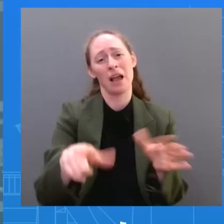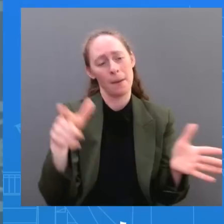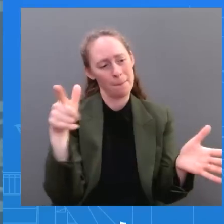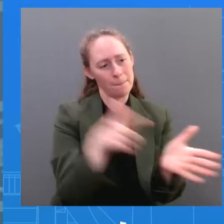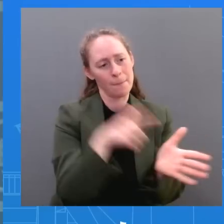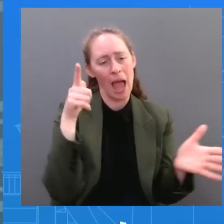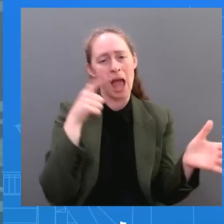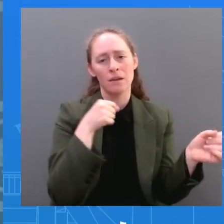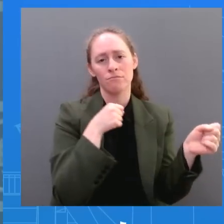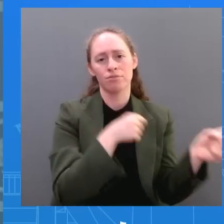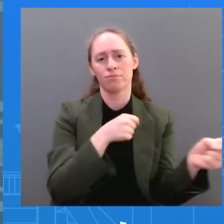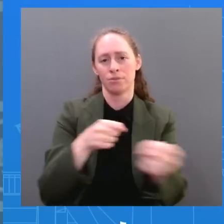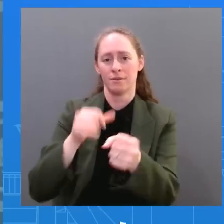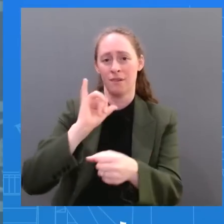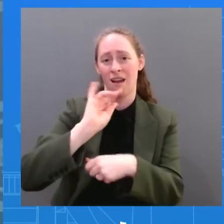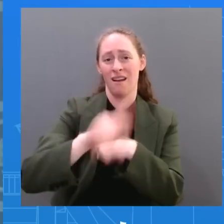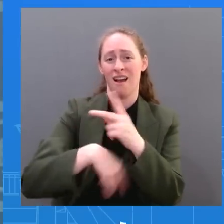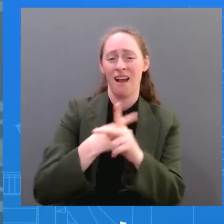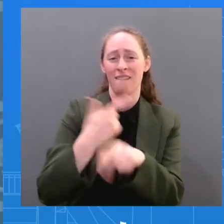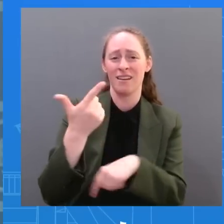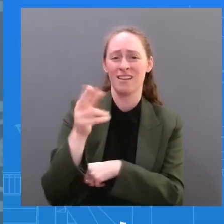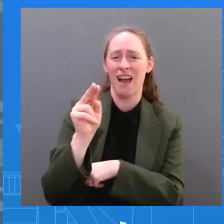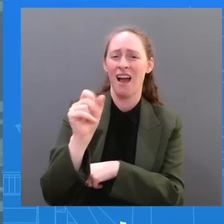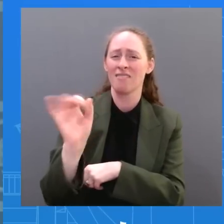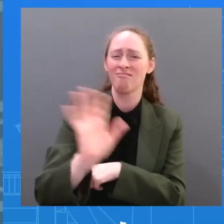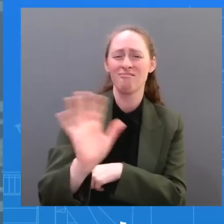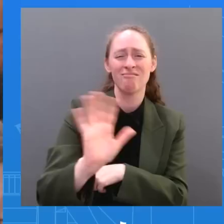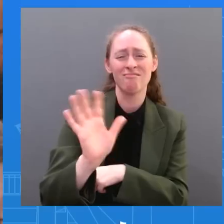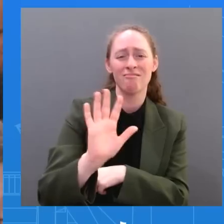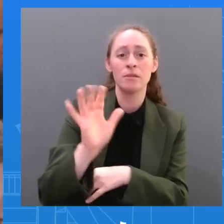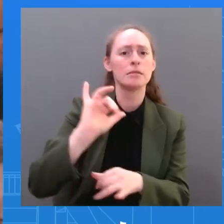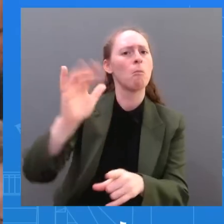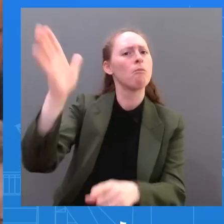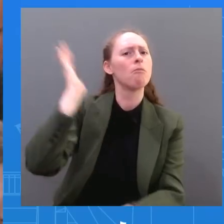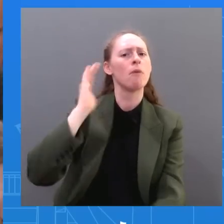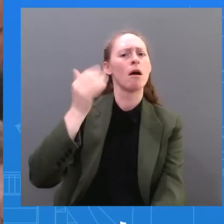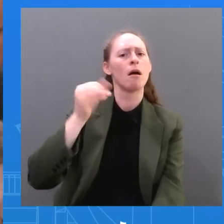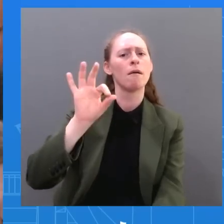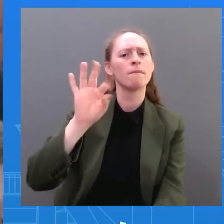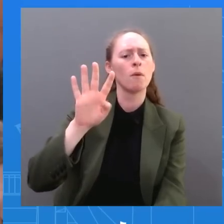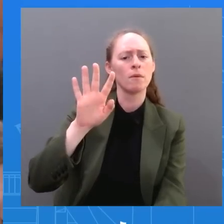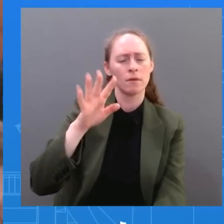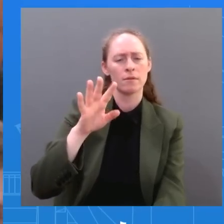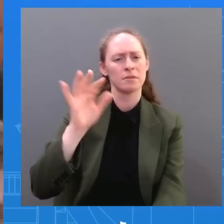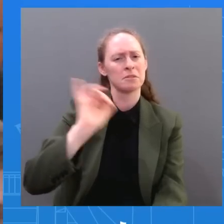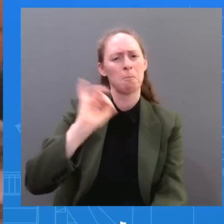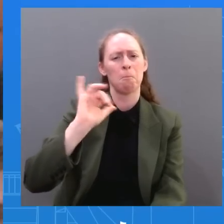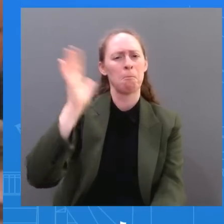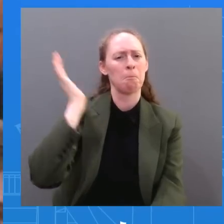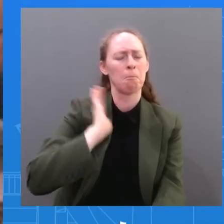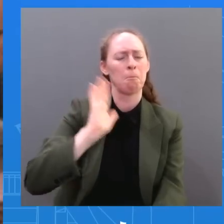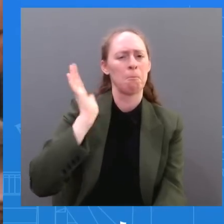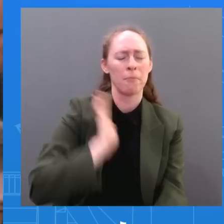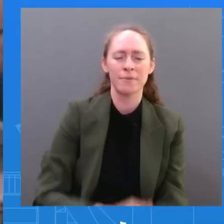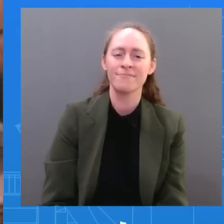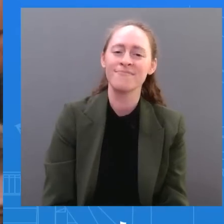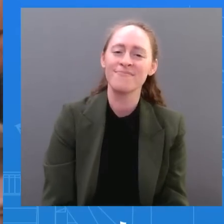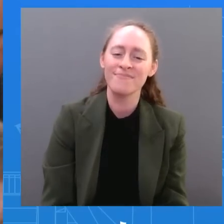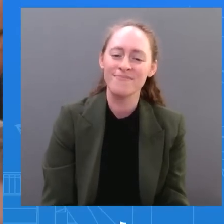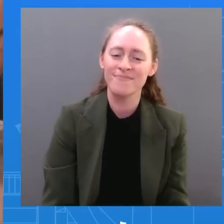We're going to -- tha- -- The Press: The second question, really quickly. >> Ms. Jean-Pierre: Sure. The Press: The Senate recesses in August. A lot of the President's efforts on criminal justice